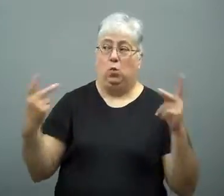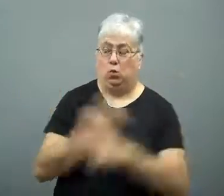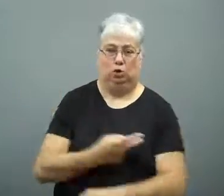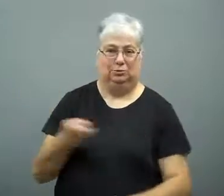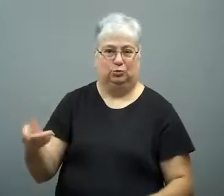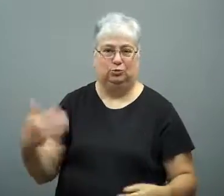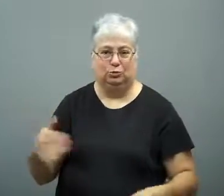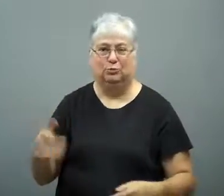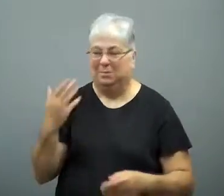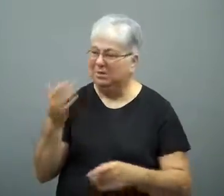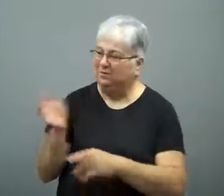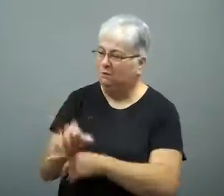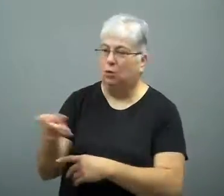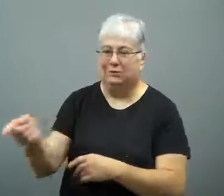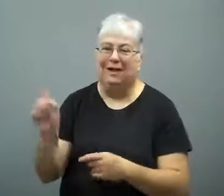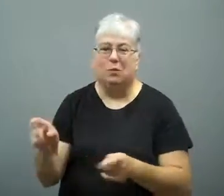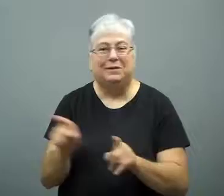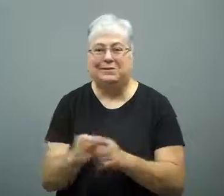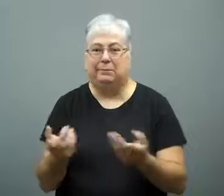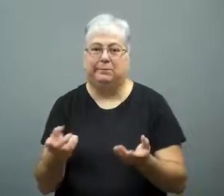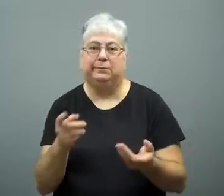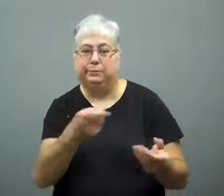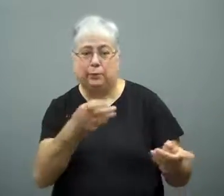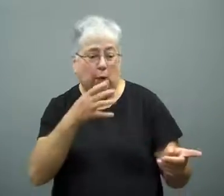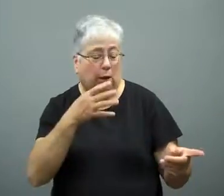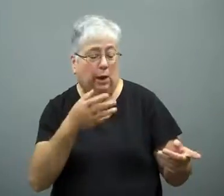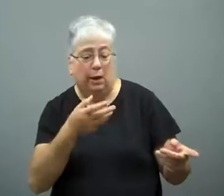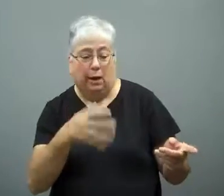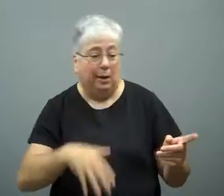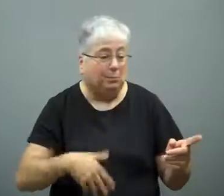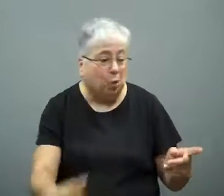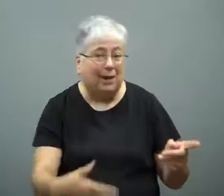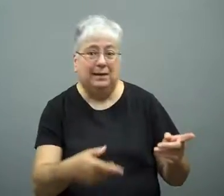She also got the worst of it.